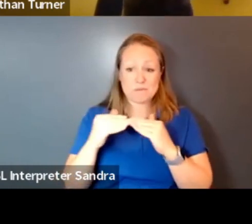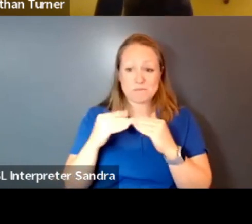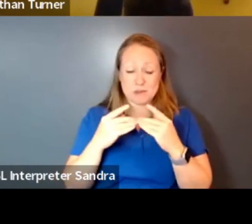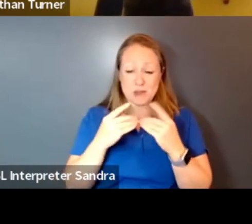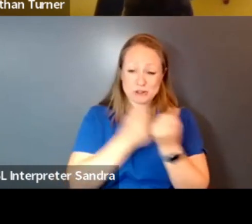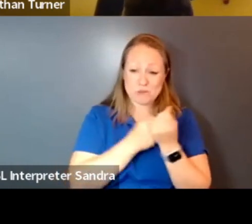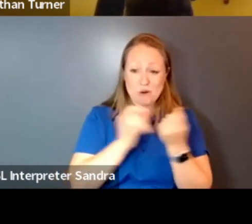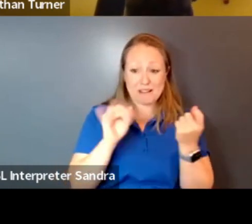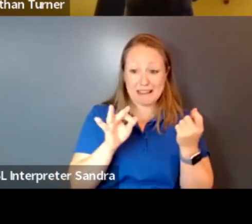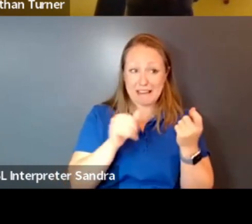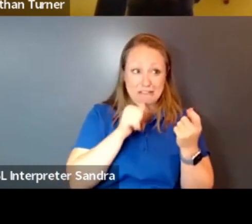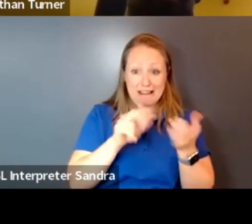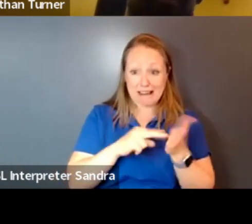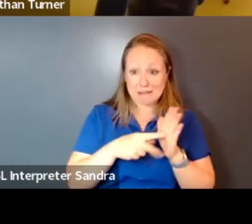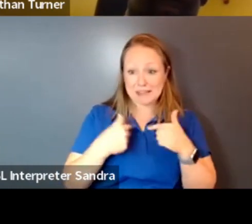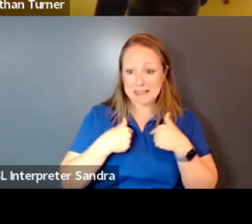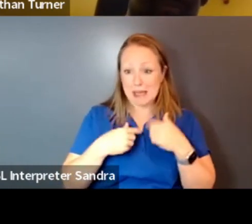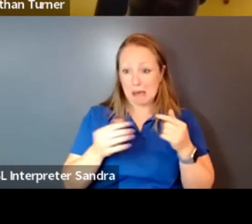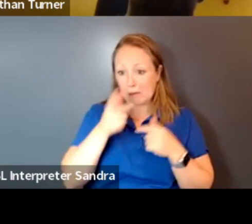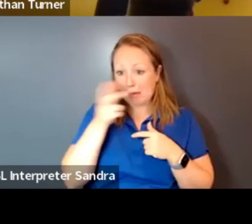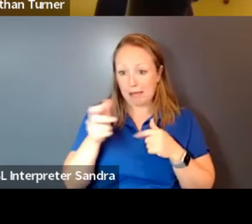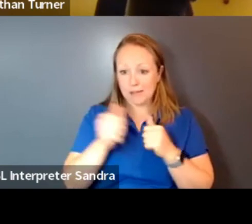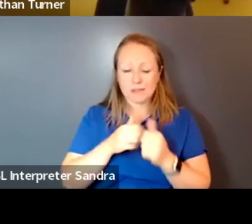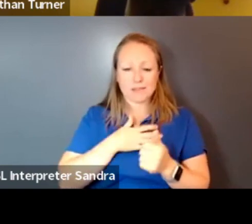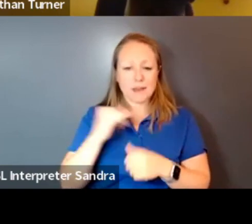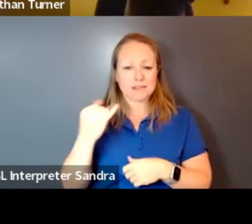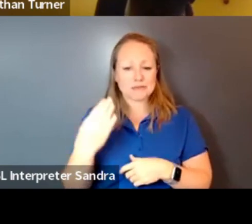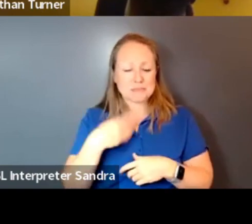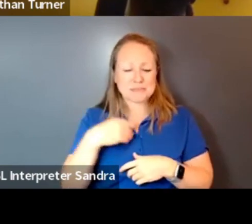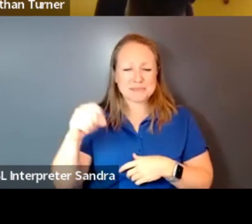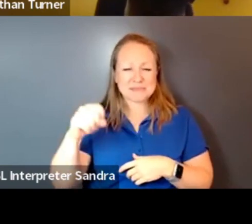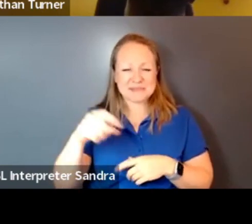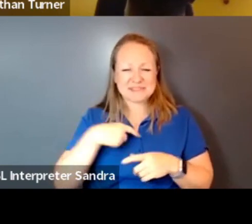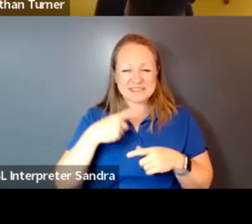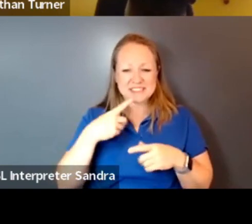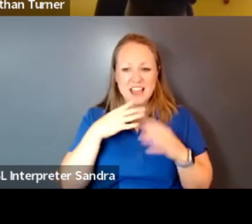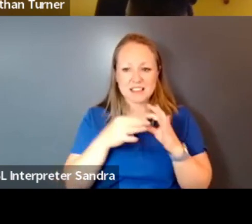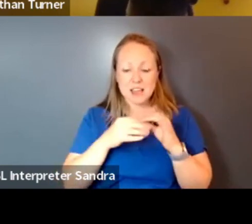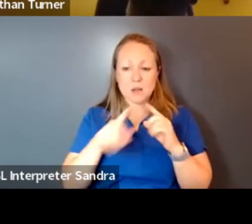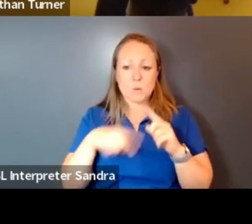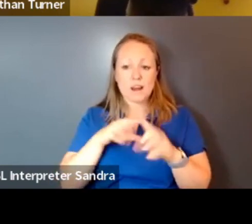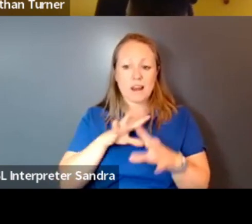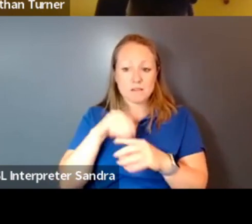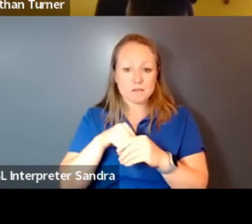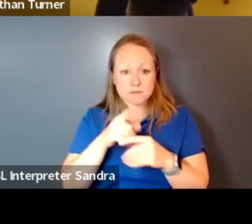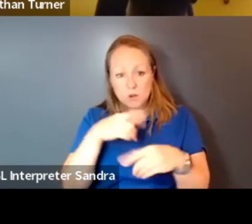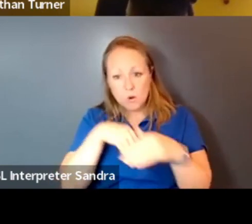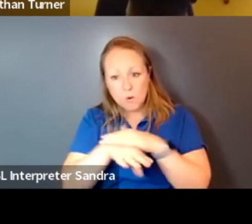job. But yes, I definitely can see that, you know, when I popped into a participants home, and they saw me come strolling